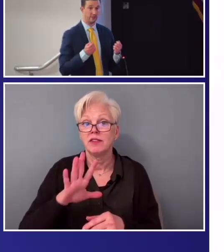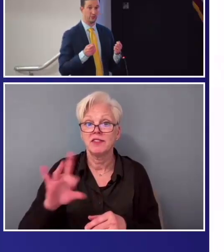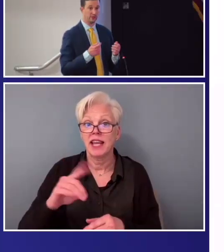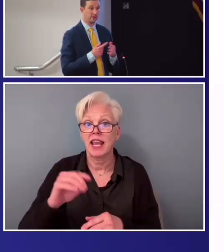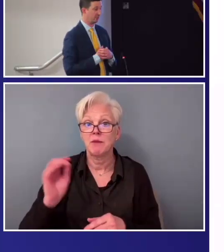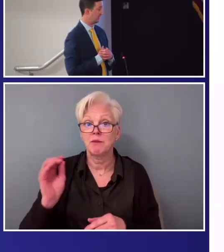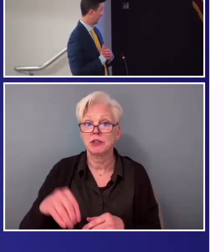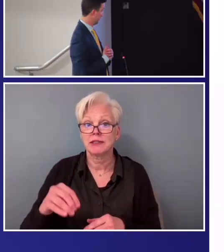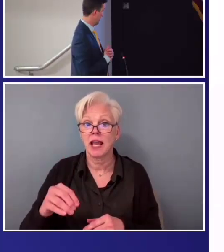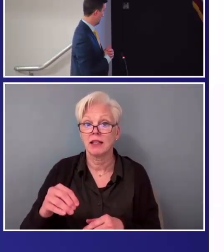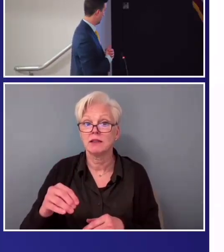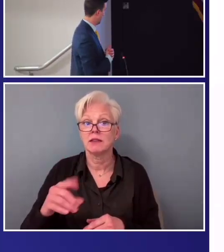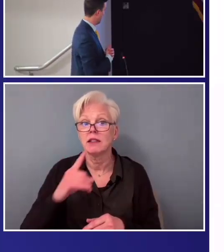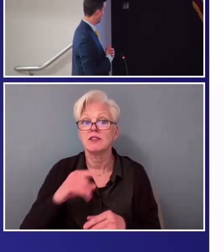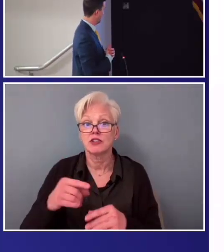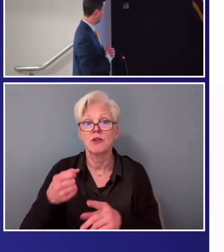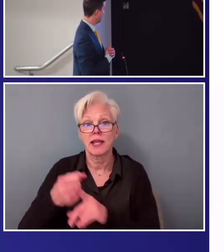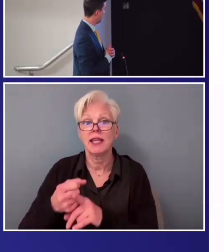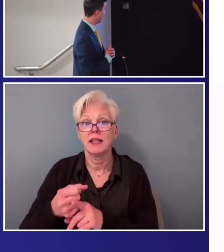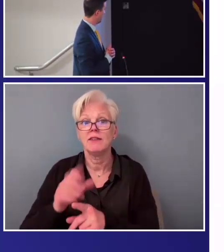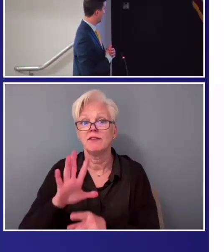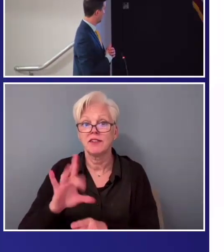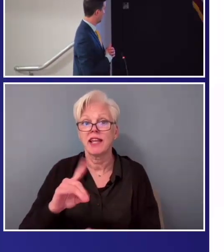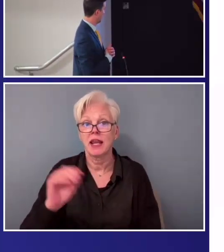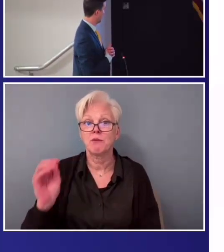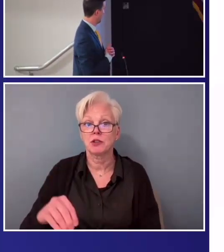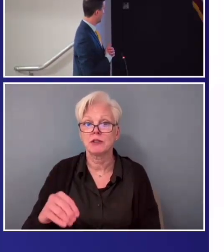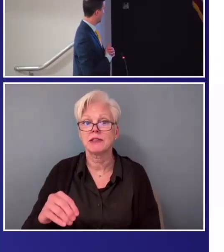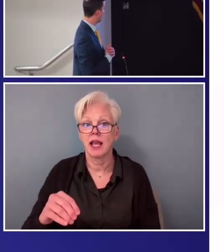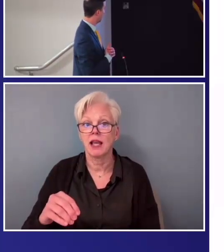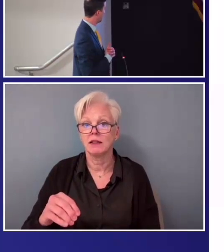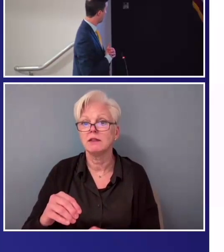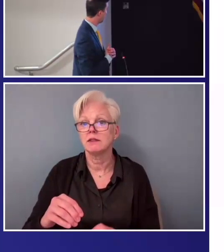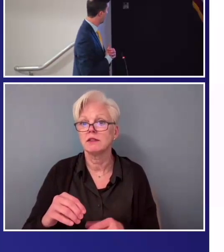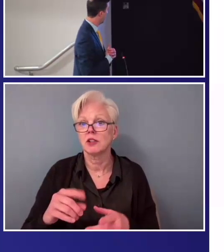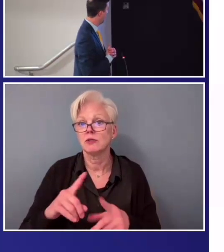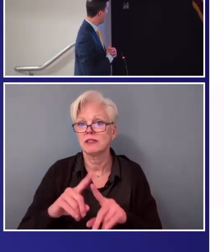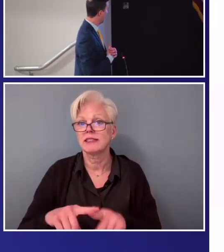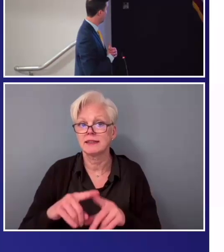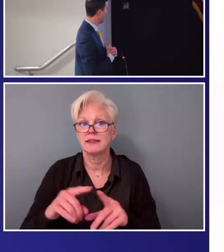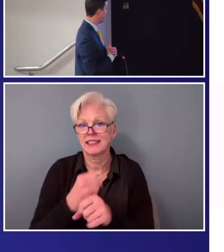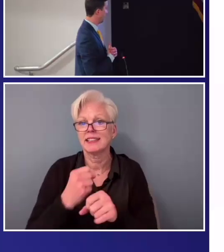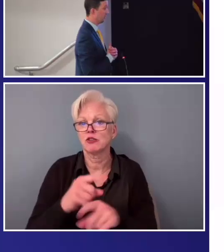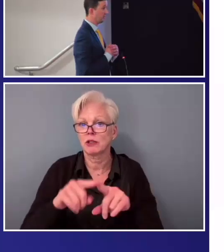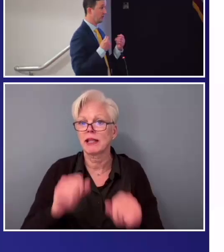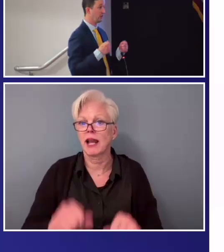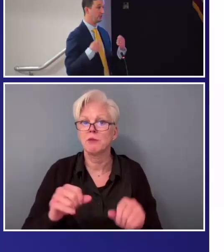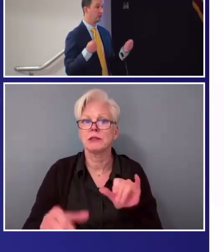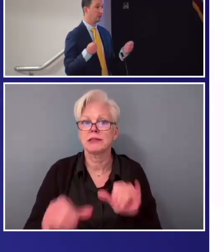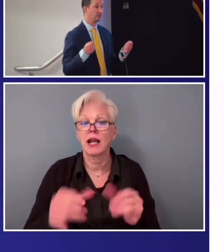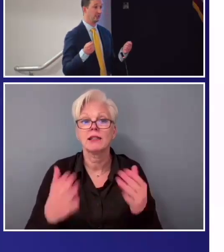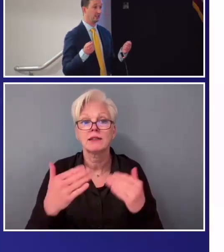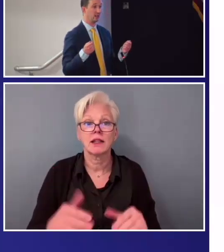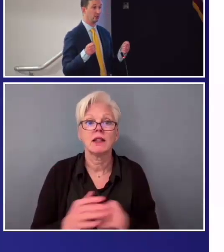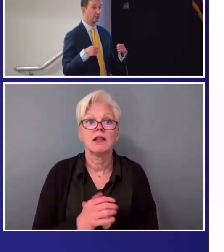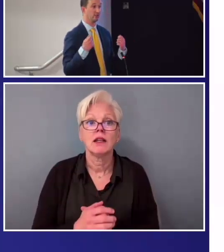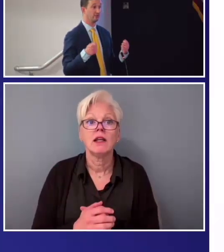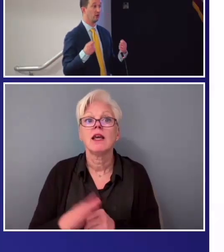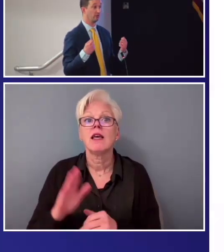They do hit the statistically reliable cohort size. Let's go to the next slide. As mentioned though, the share of students that get covered is far,